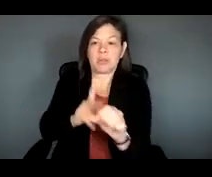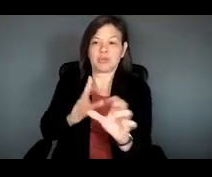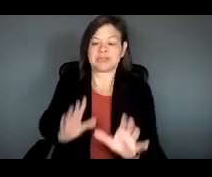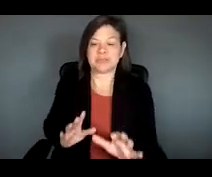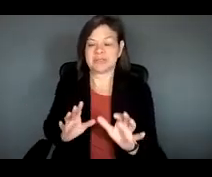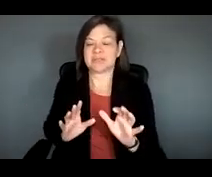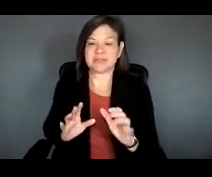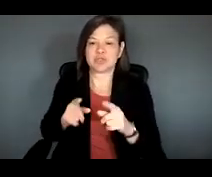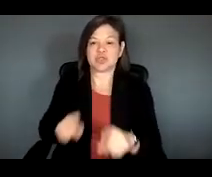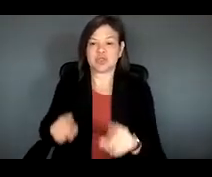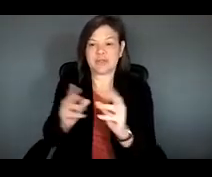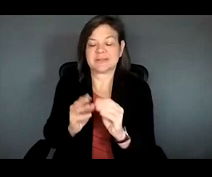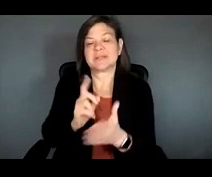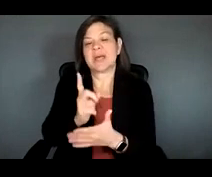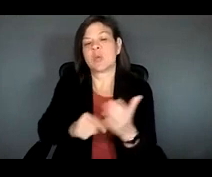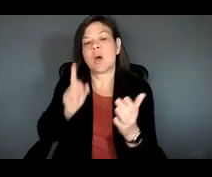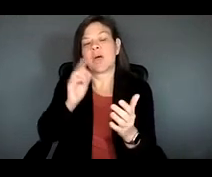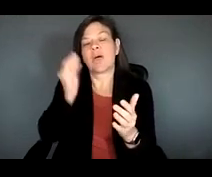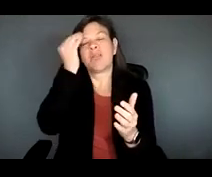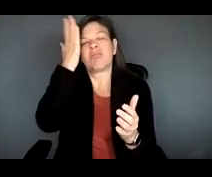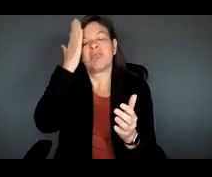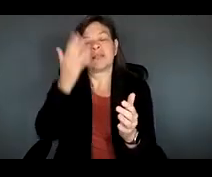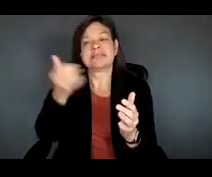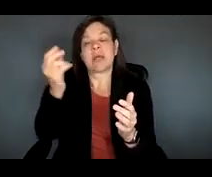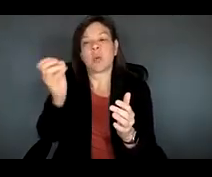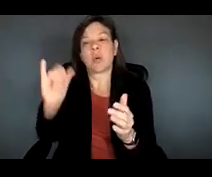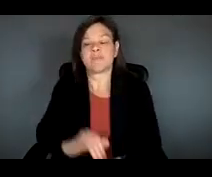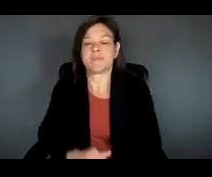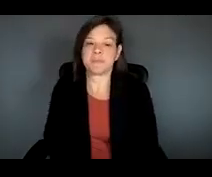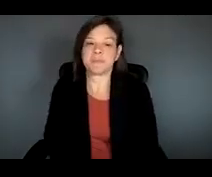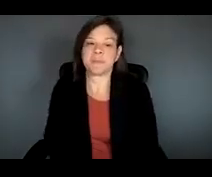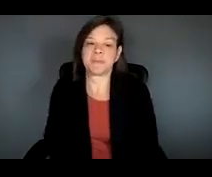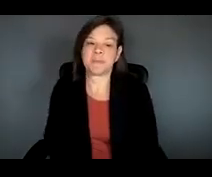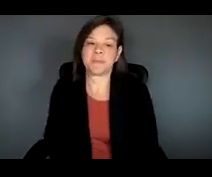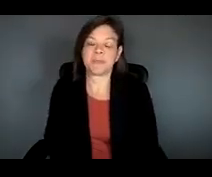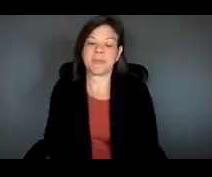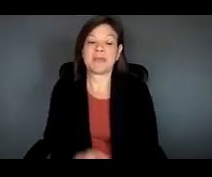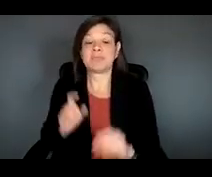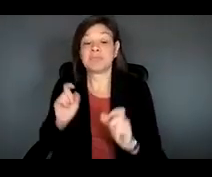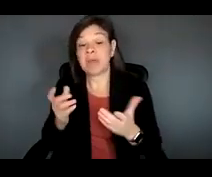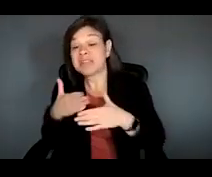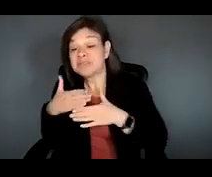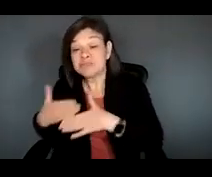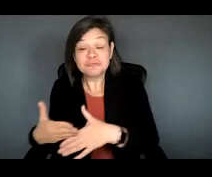and what are the takeaways. So there could be a sharing afterwards. There could be Q&A.